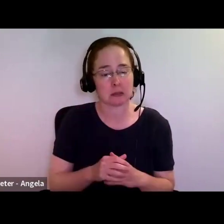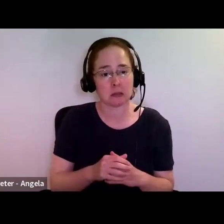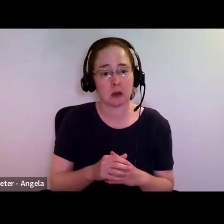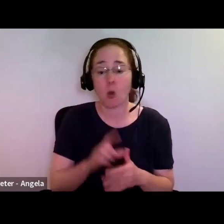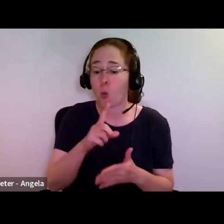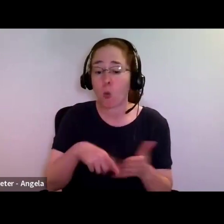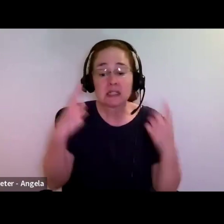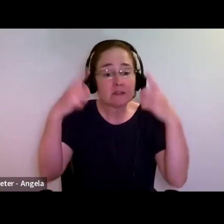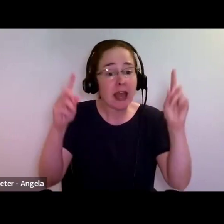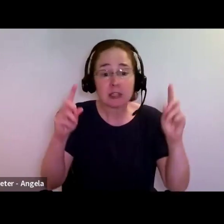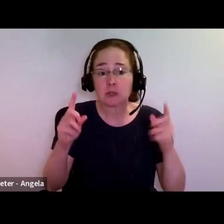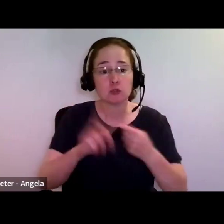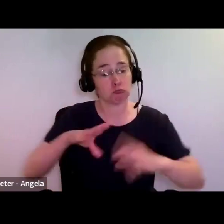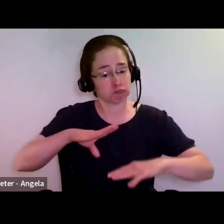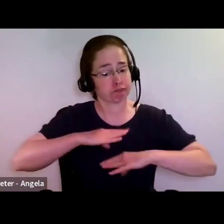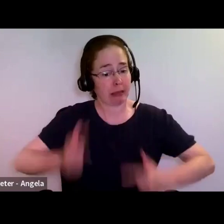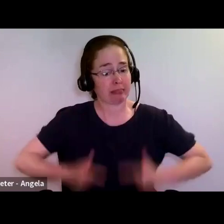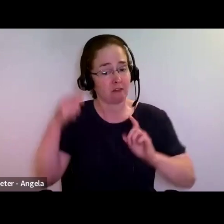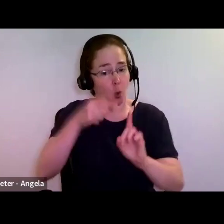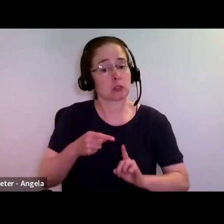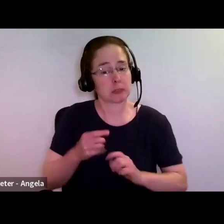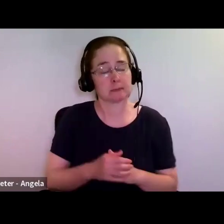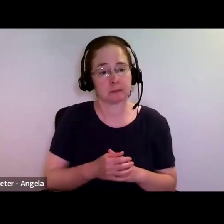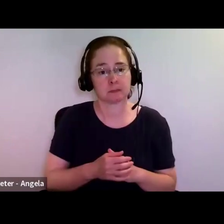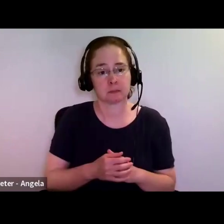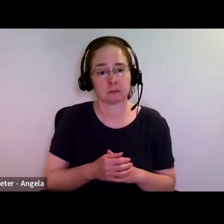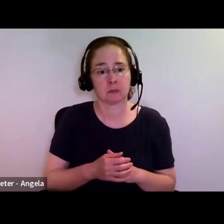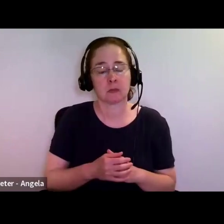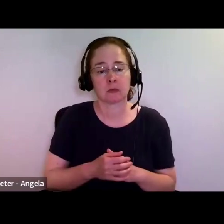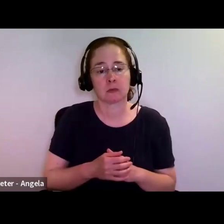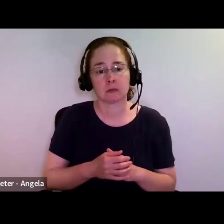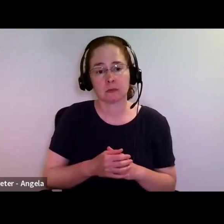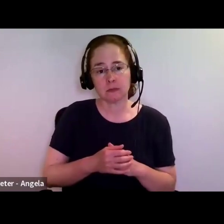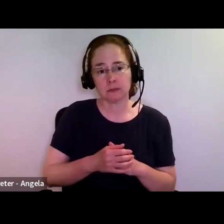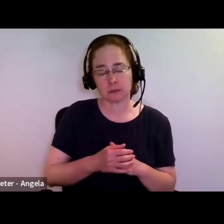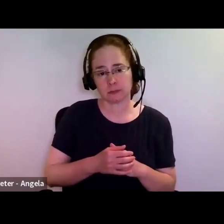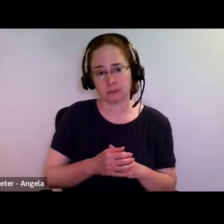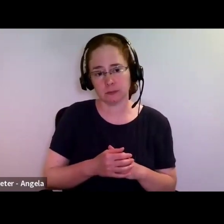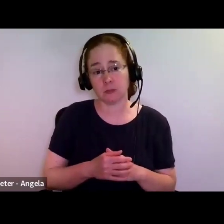for them to achieve their life goals. It is also aims to give